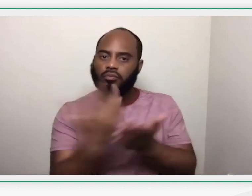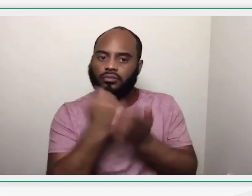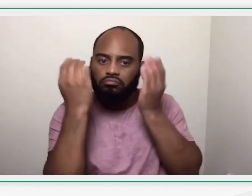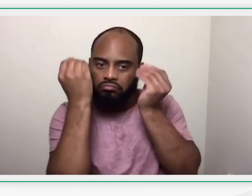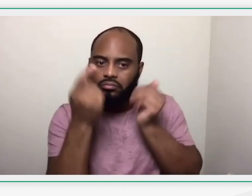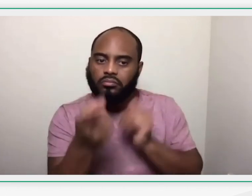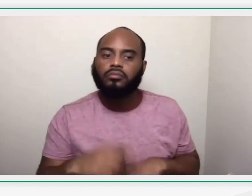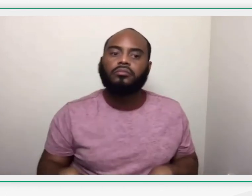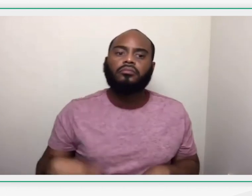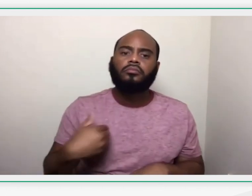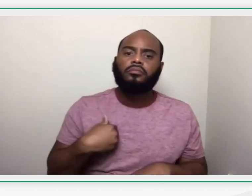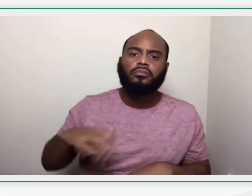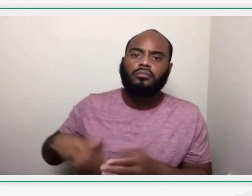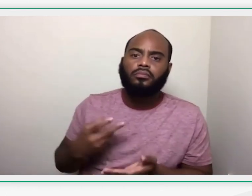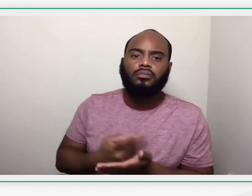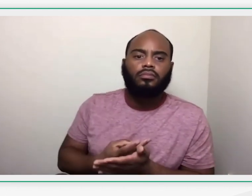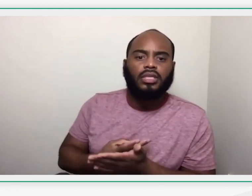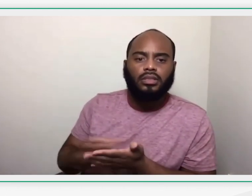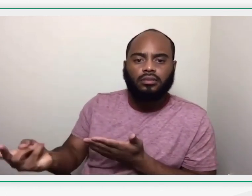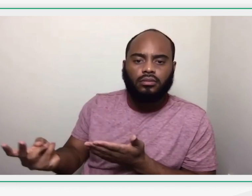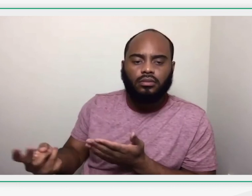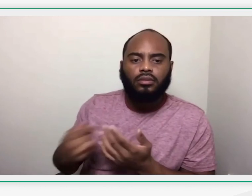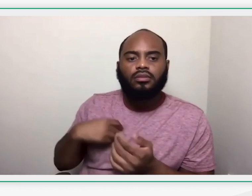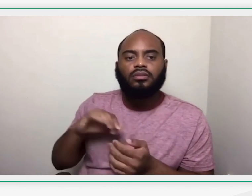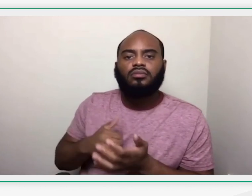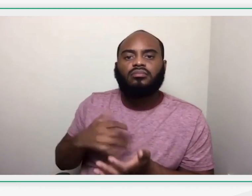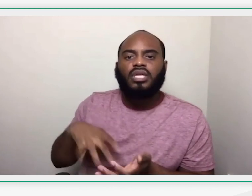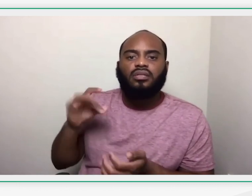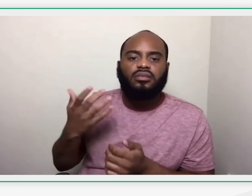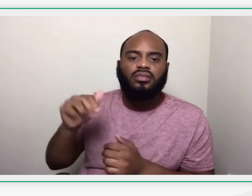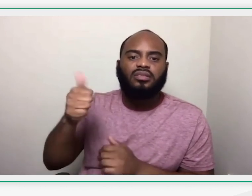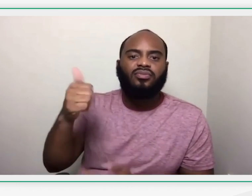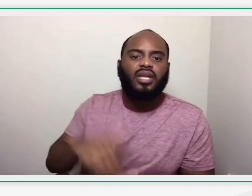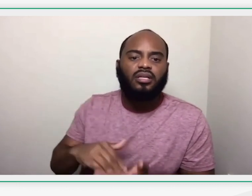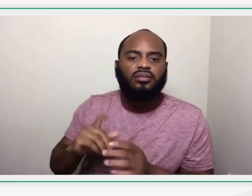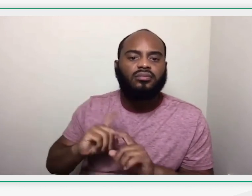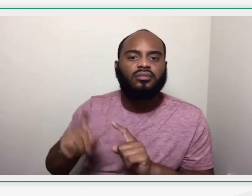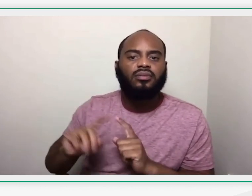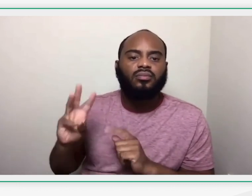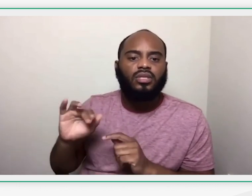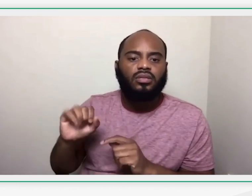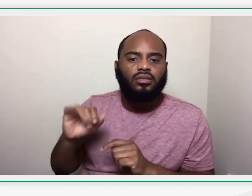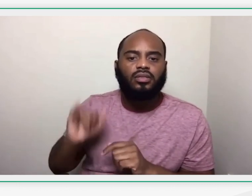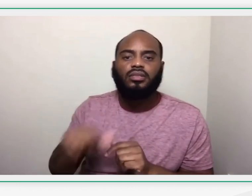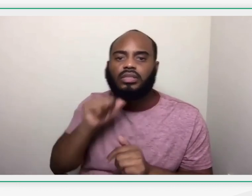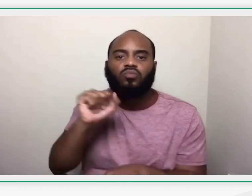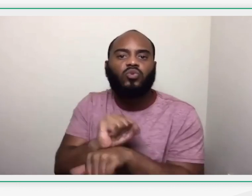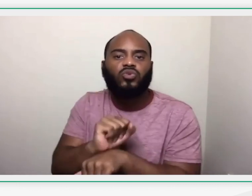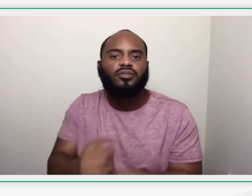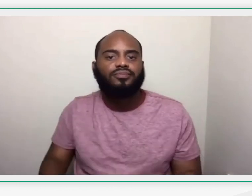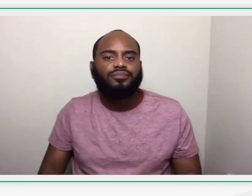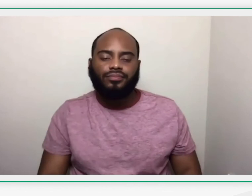Just a thought to share with you folks tonight: [Quote on screen] "I have not failed. I have just found 1,000 ways that don't work."]